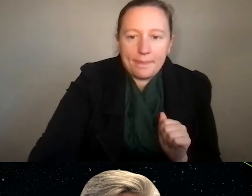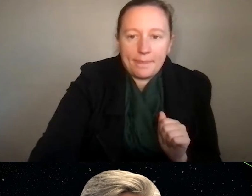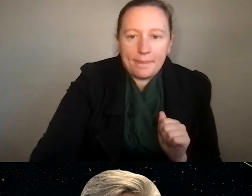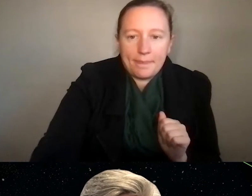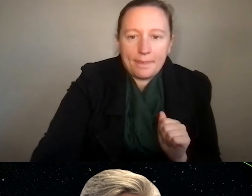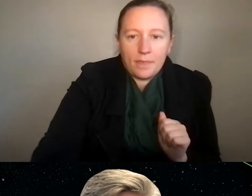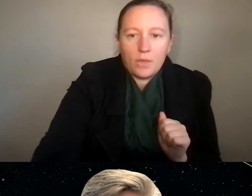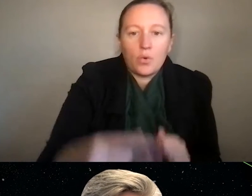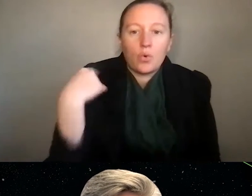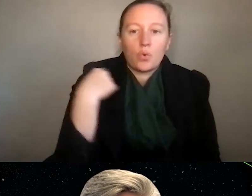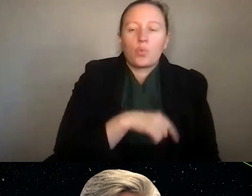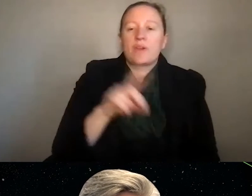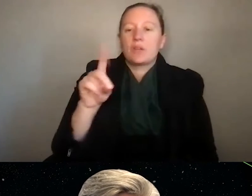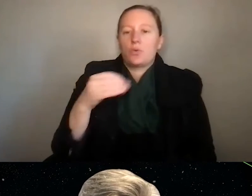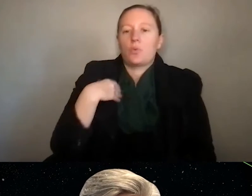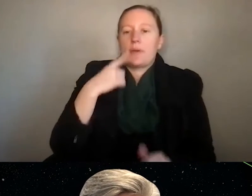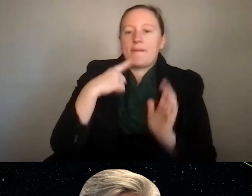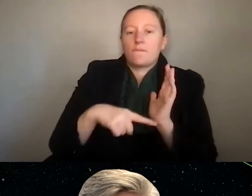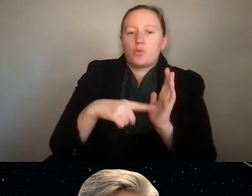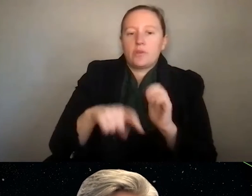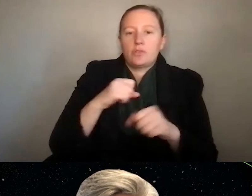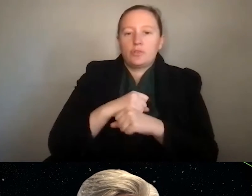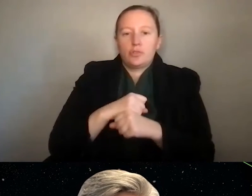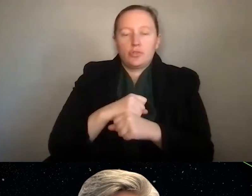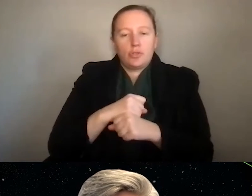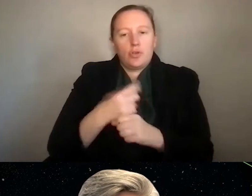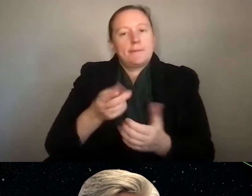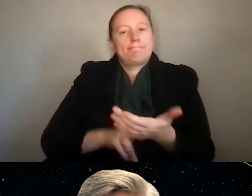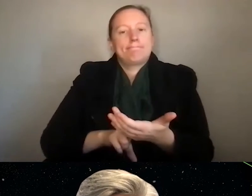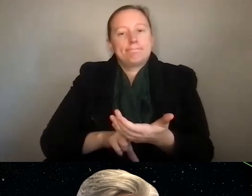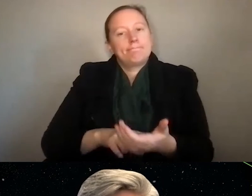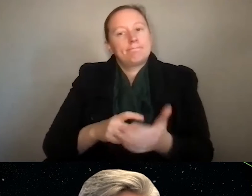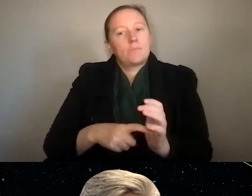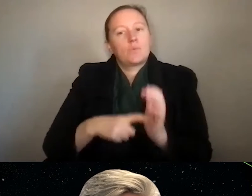research security disclosures that are required in the proposal.